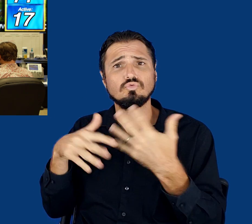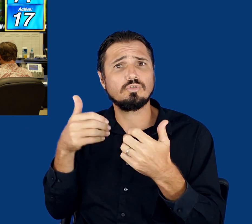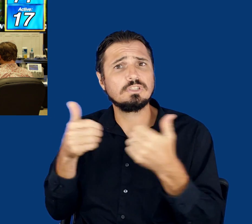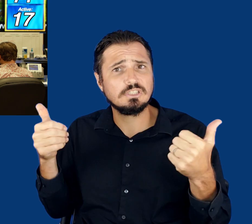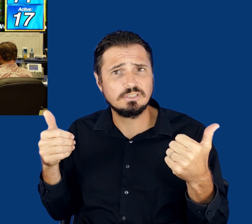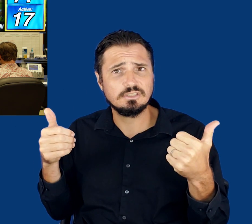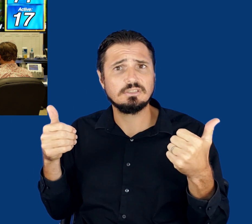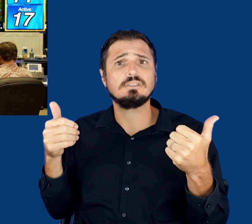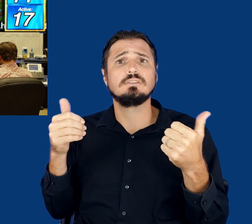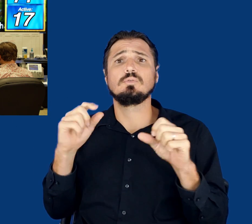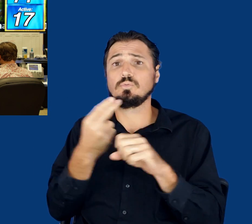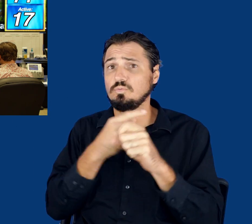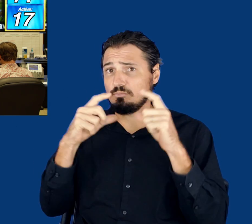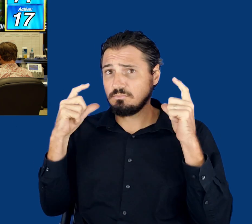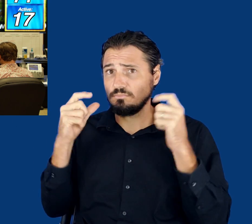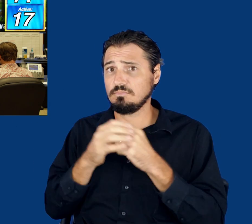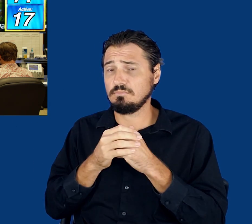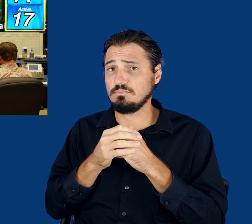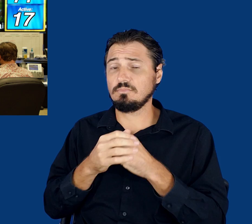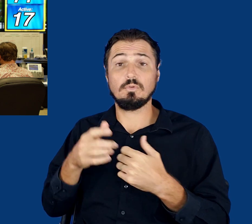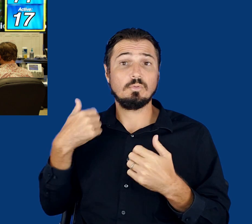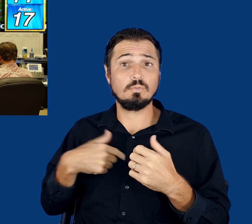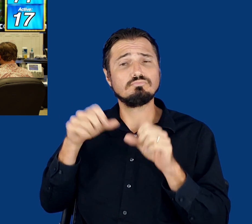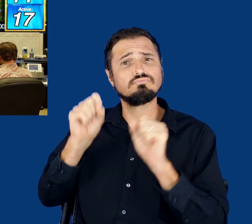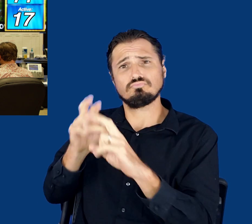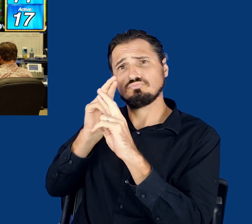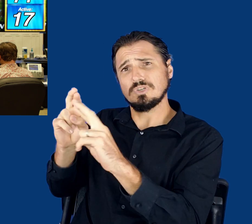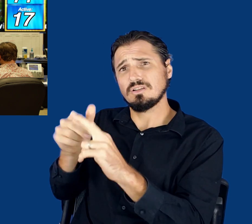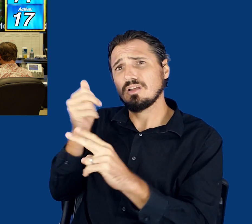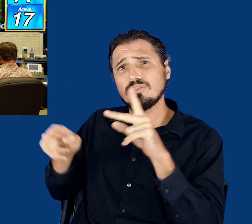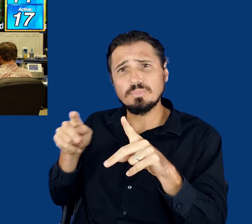We can show our consideration for others by staying home when we are sick